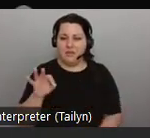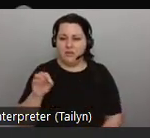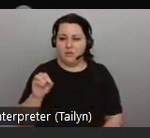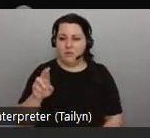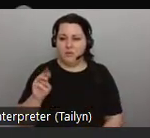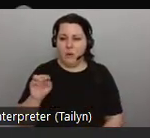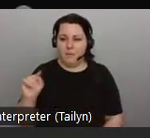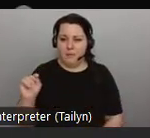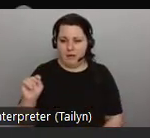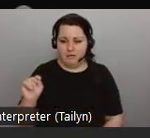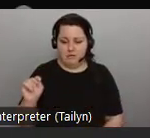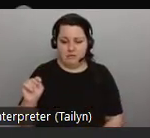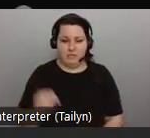the different formatting things you can do